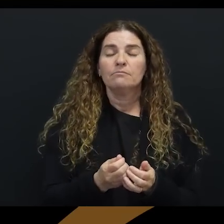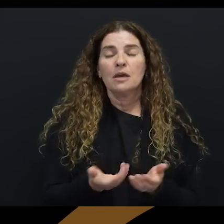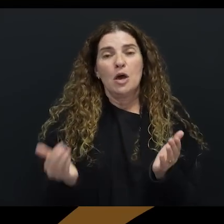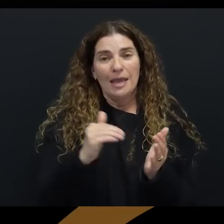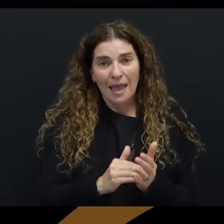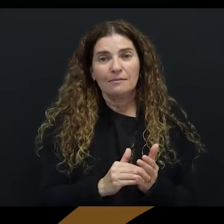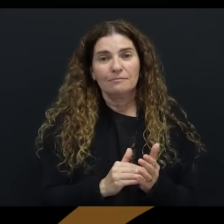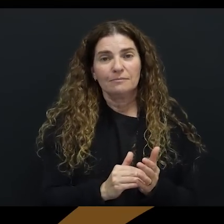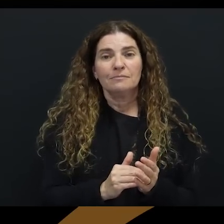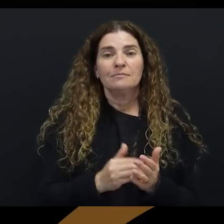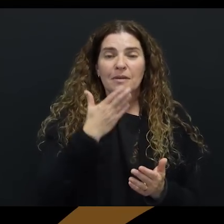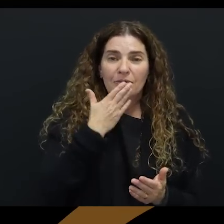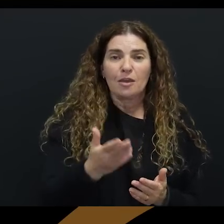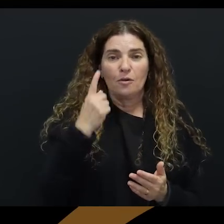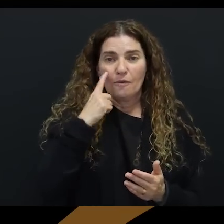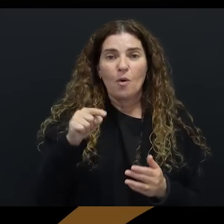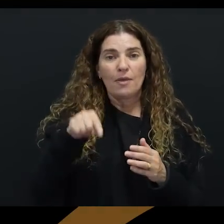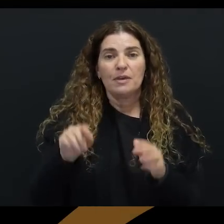and thank you again for this fantastic award.